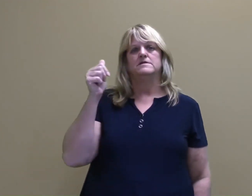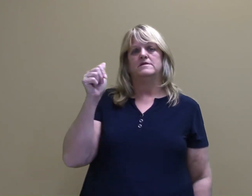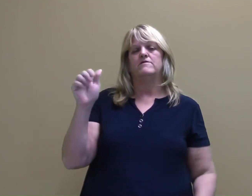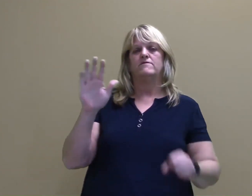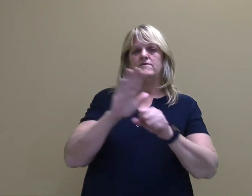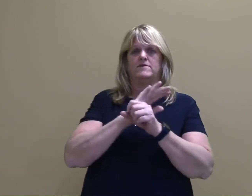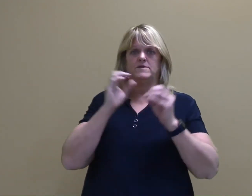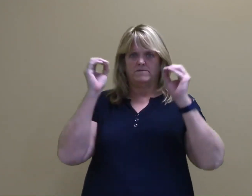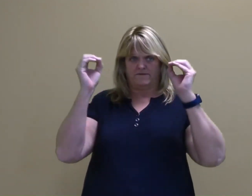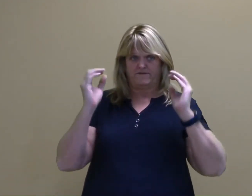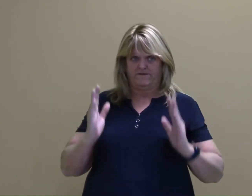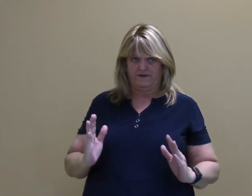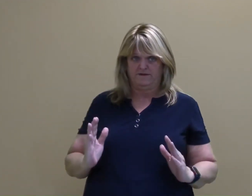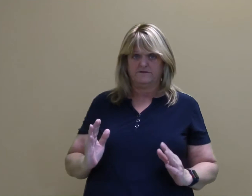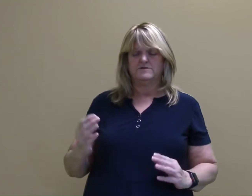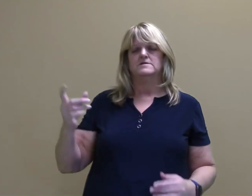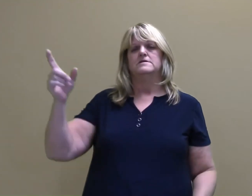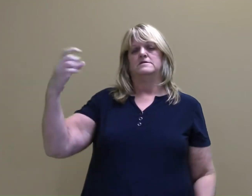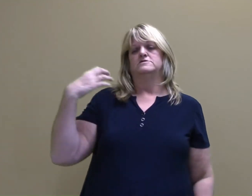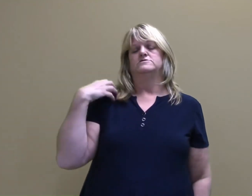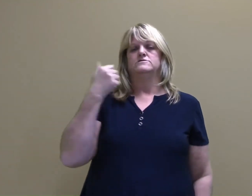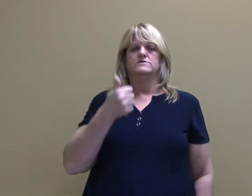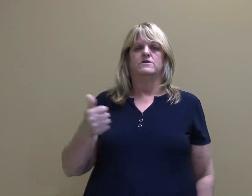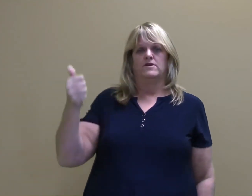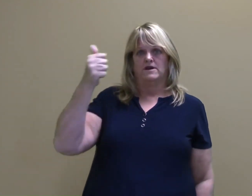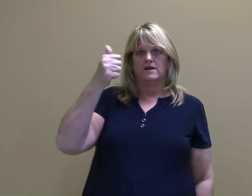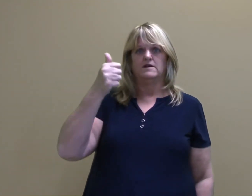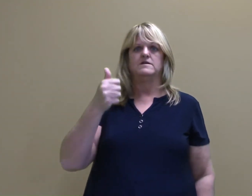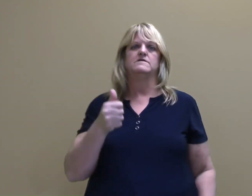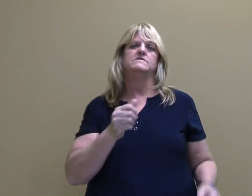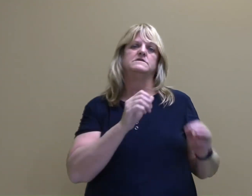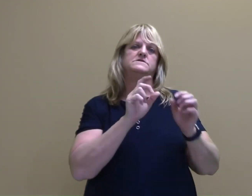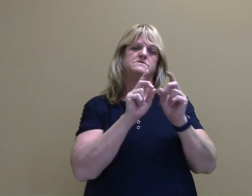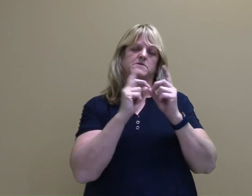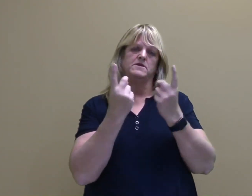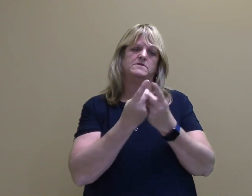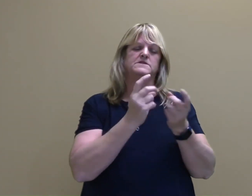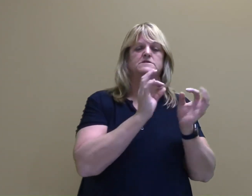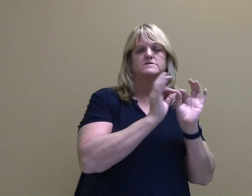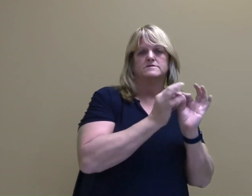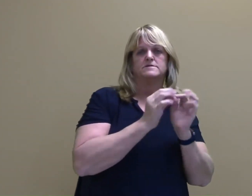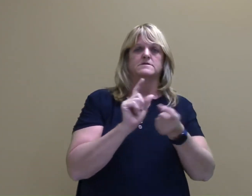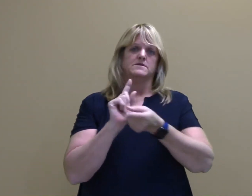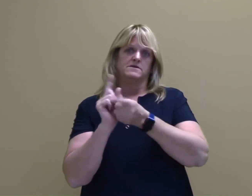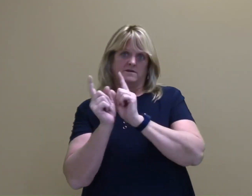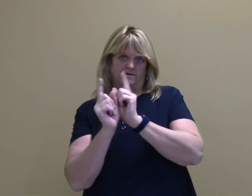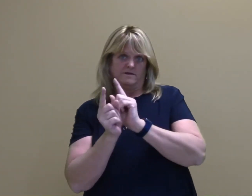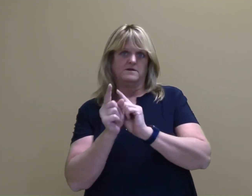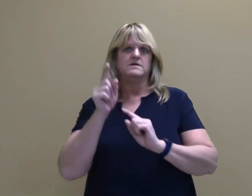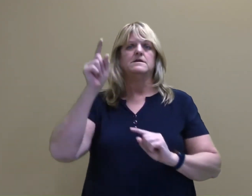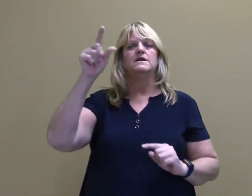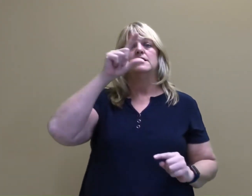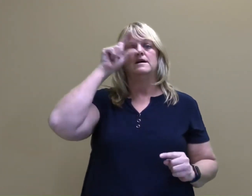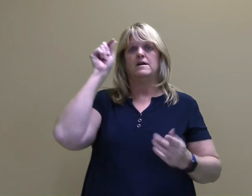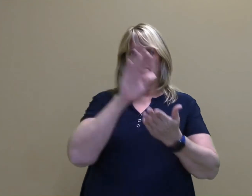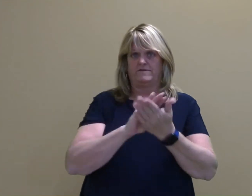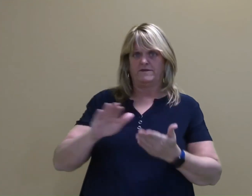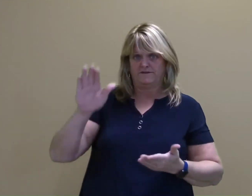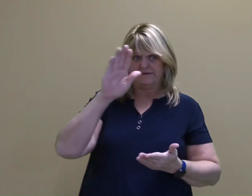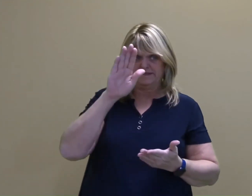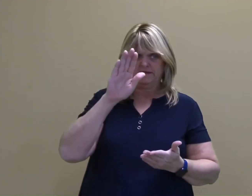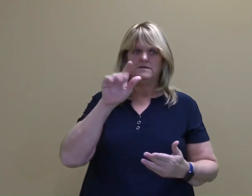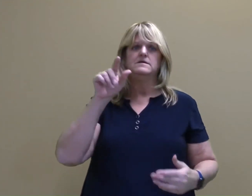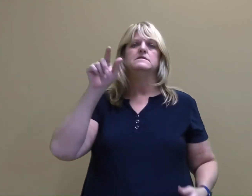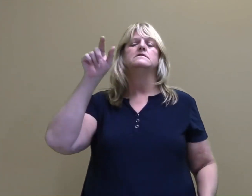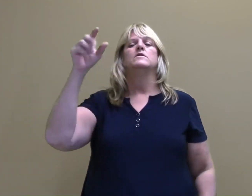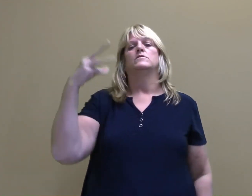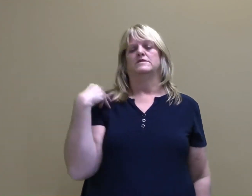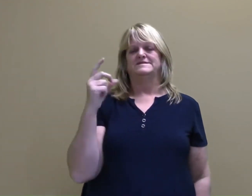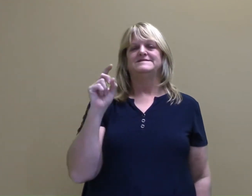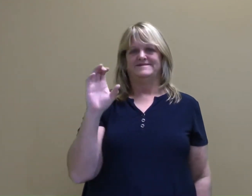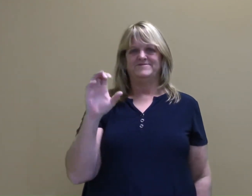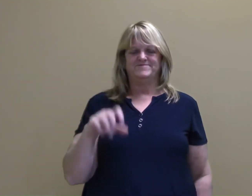who is a full professor and the chair of the Department of Interpreting and Translation at Gallaudet University in Washington, D.C.;